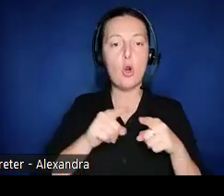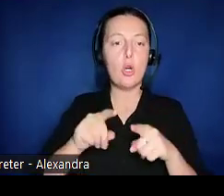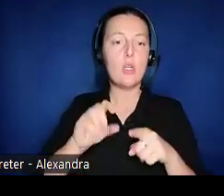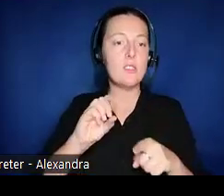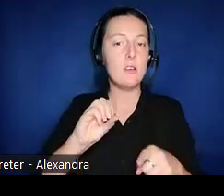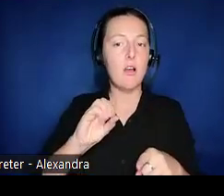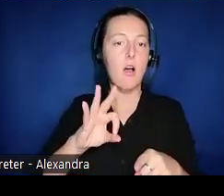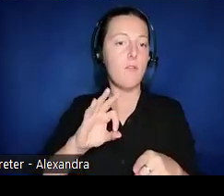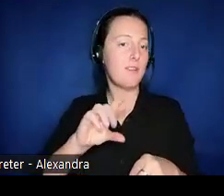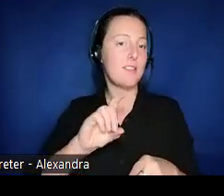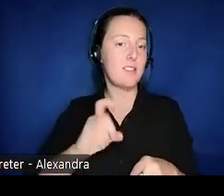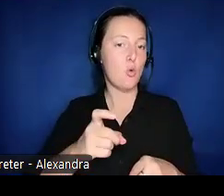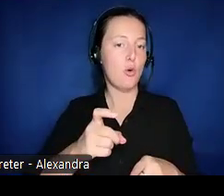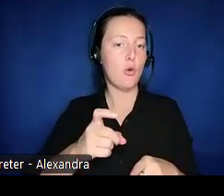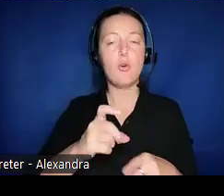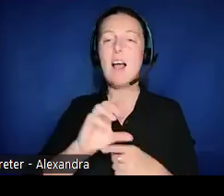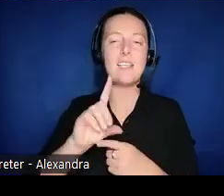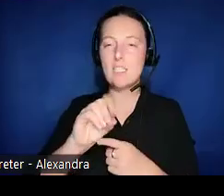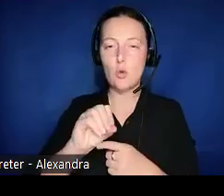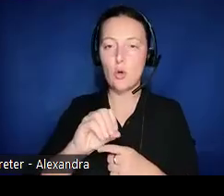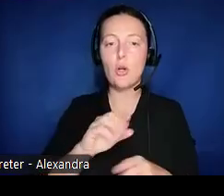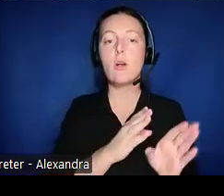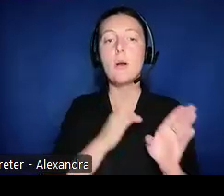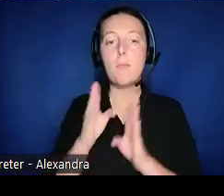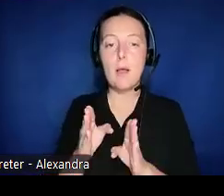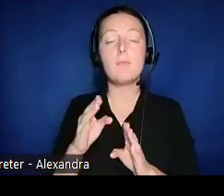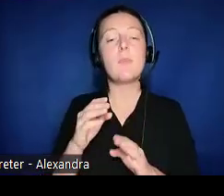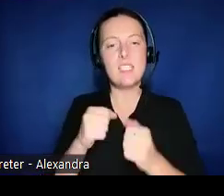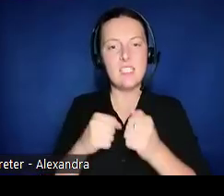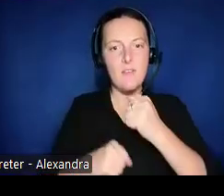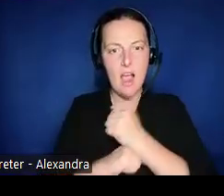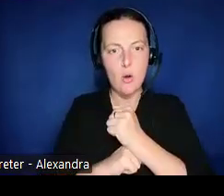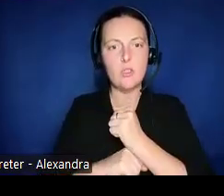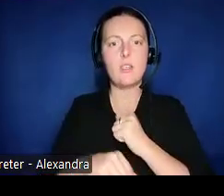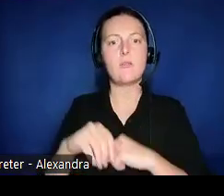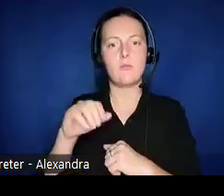this field empirical. It's difficult to imagine how we would make progress without things like